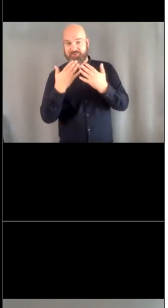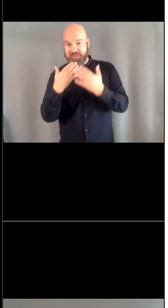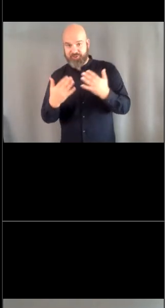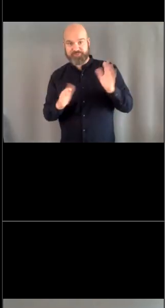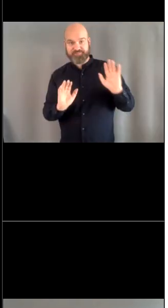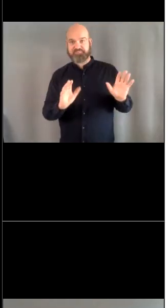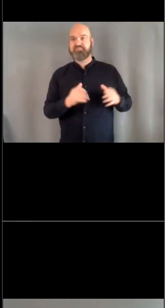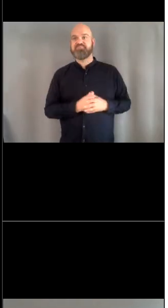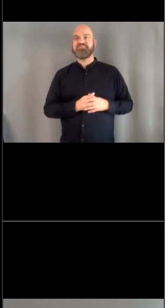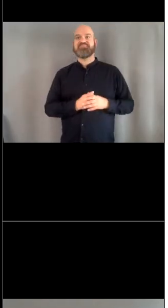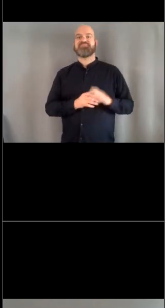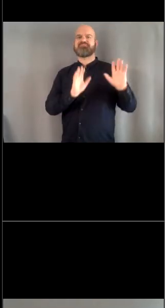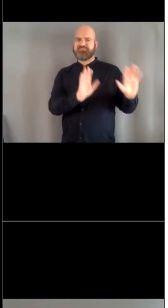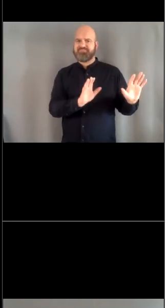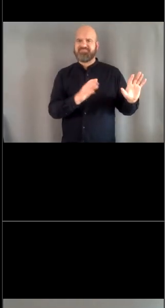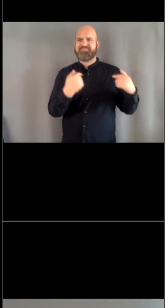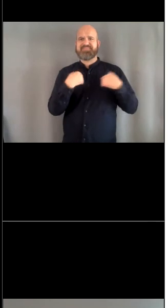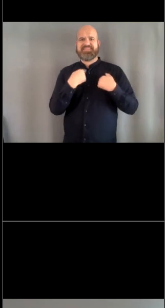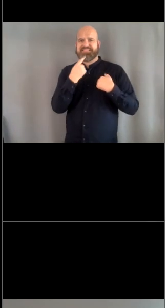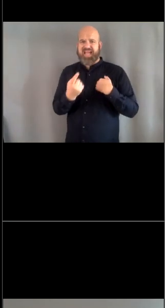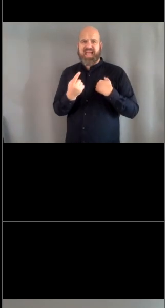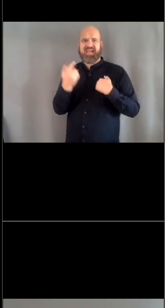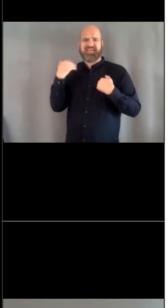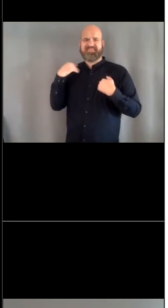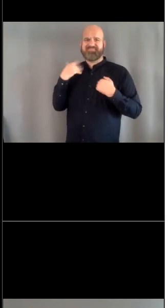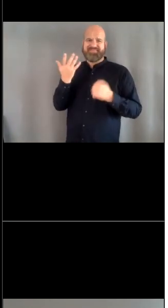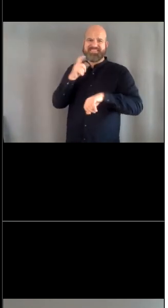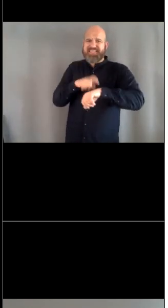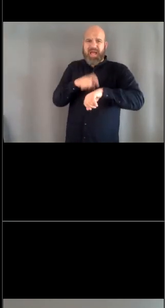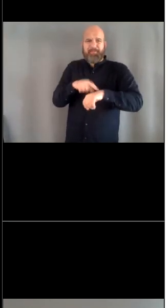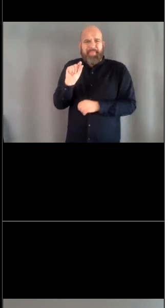we'll answer the other questions via email.